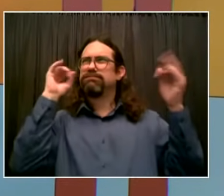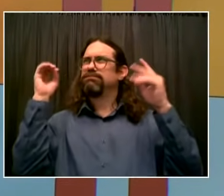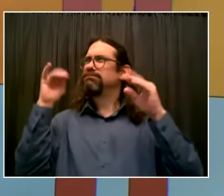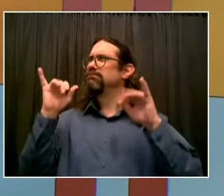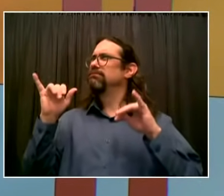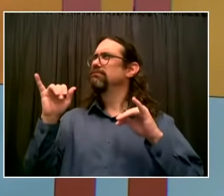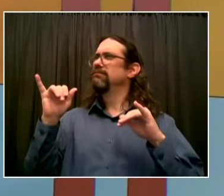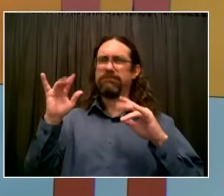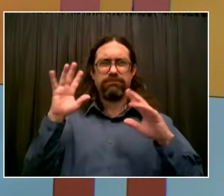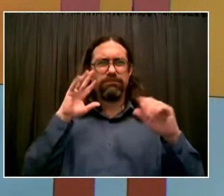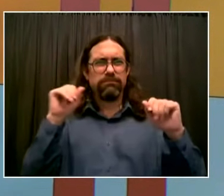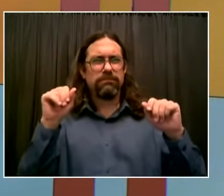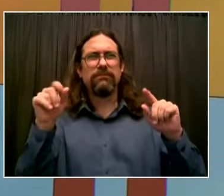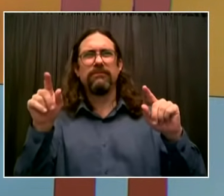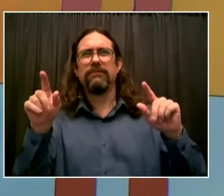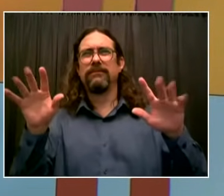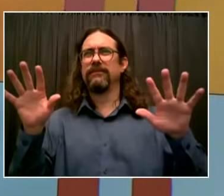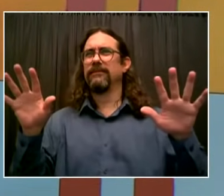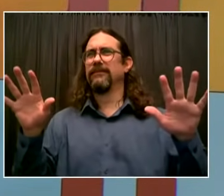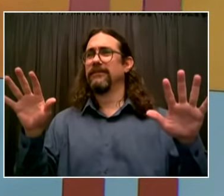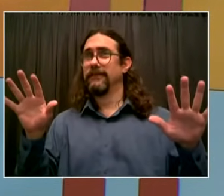GOOD MORNING EVERYBODY. GOOD MORNING, MR.